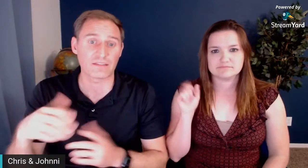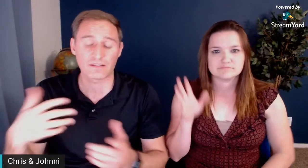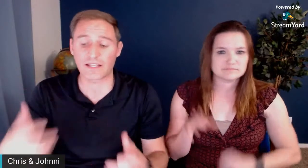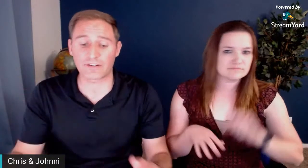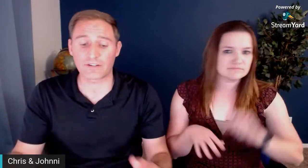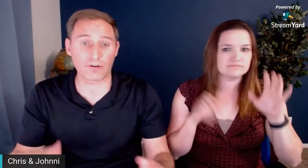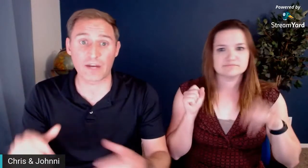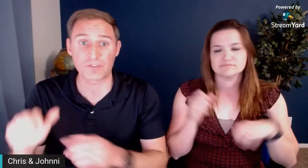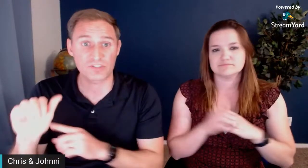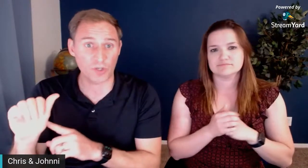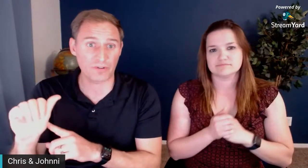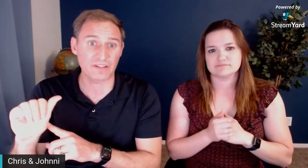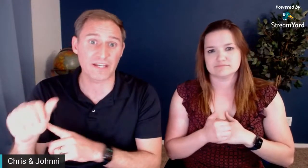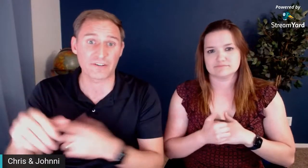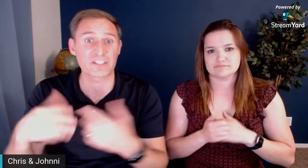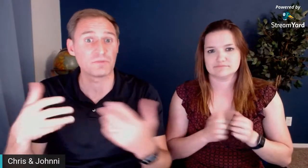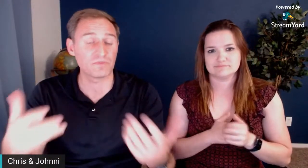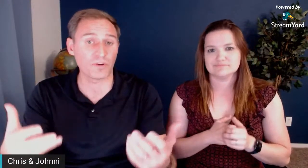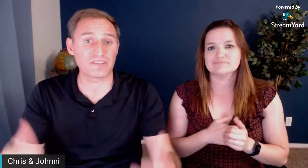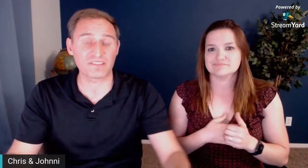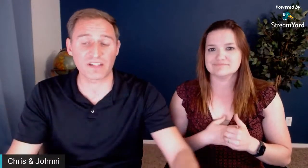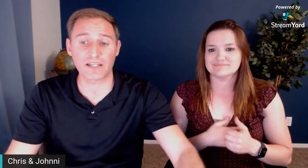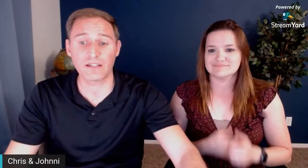the letter or i would show her the letter and she would voice the sign